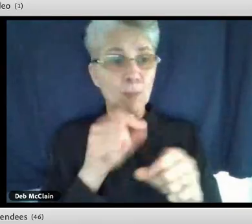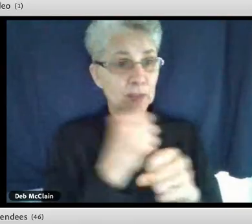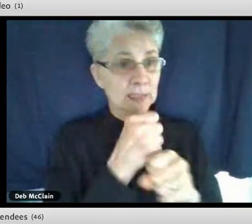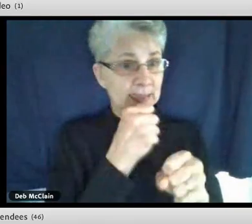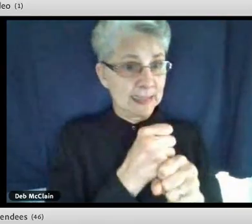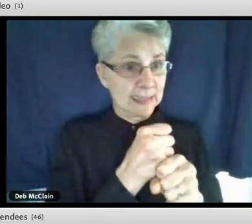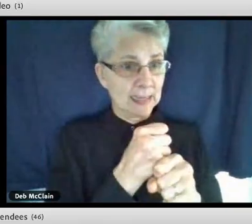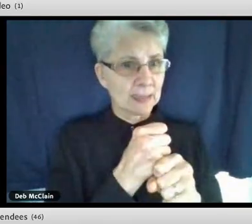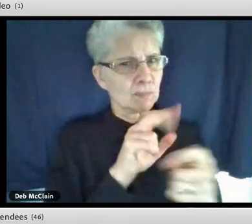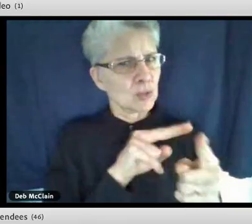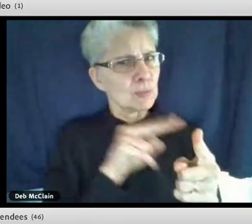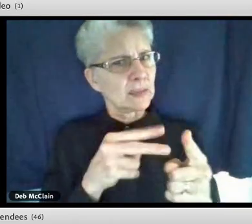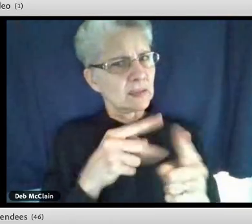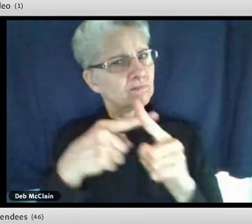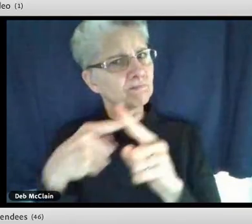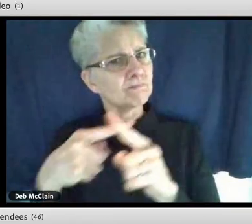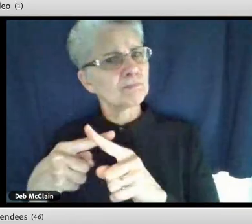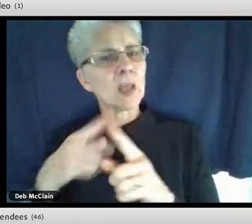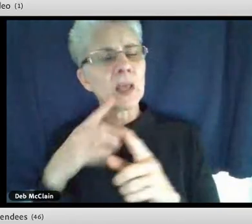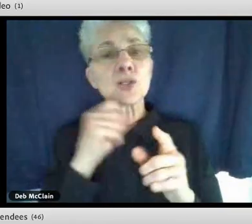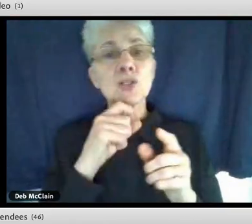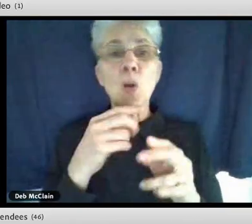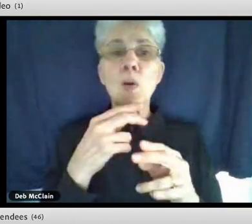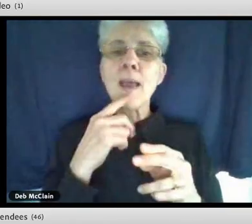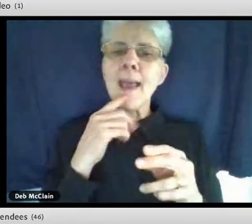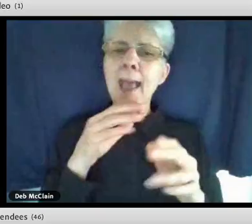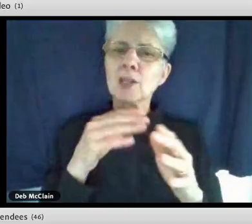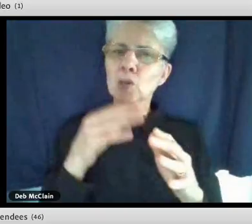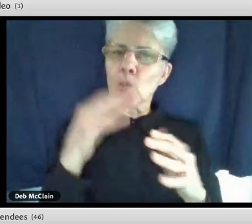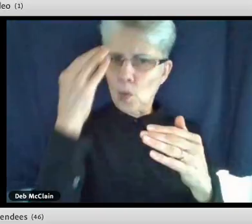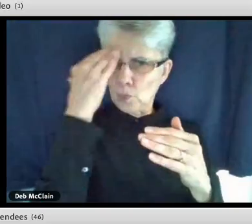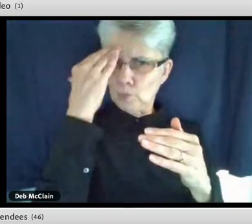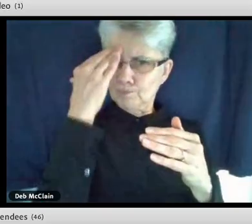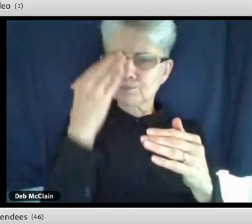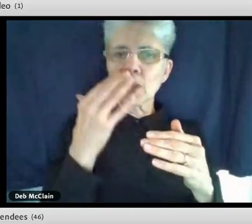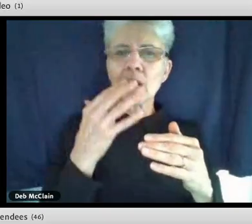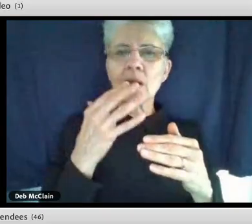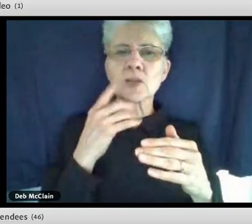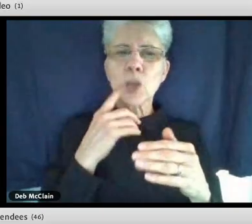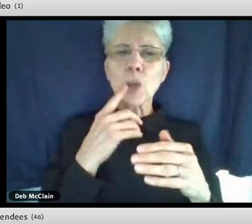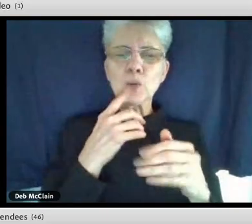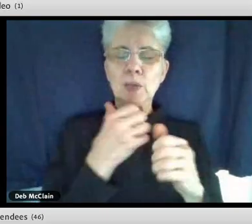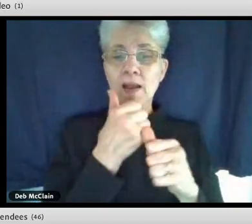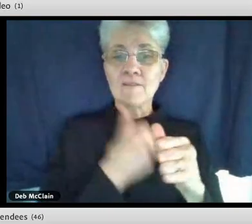and center your routine and awareness so you can keep yourself from going down kind of that dark hole. You don't want to do that,